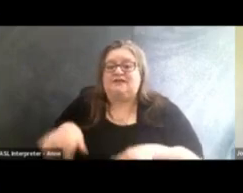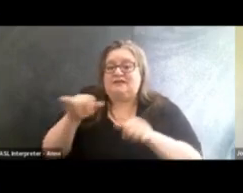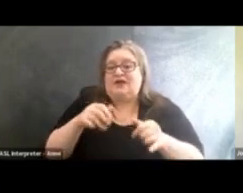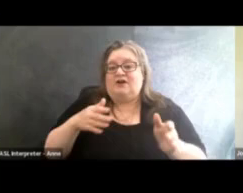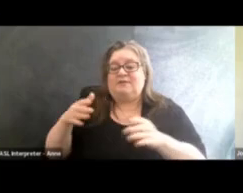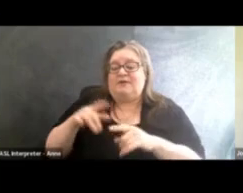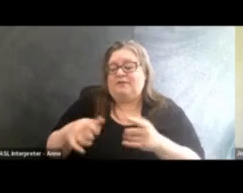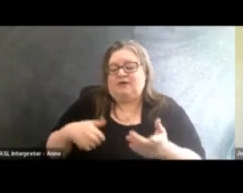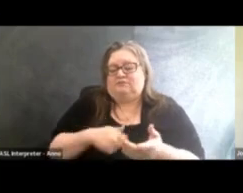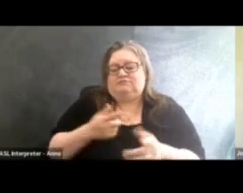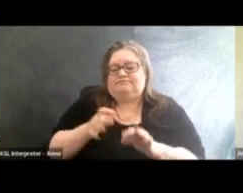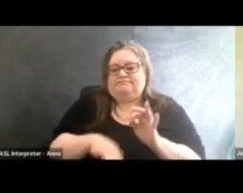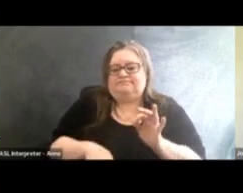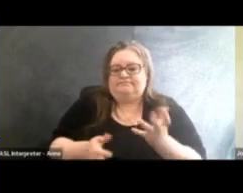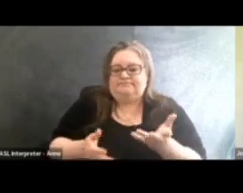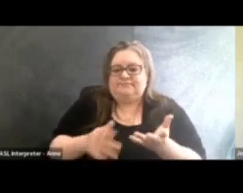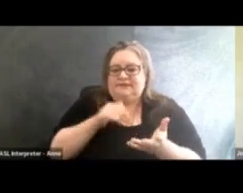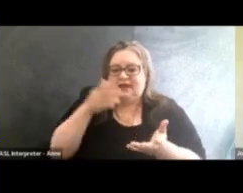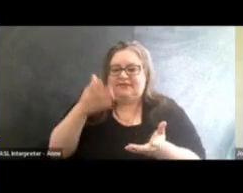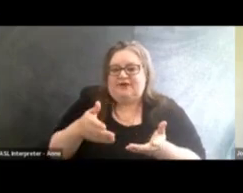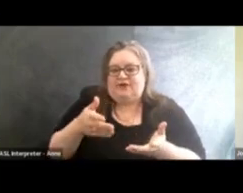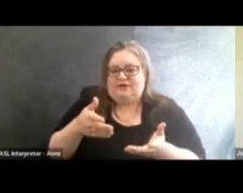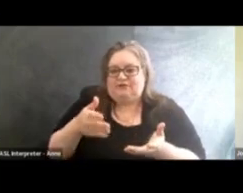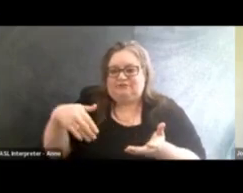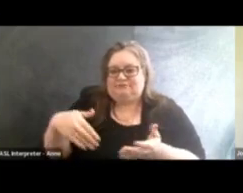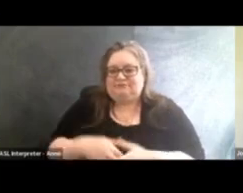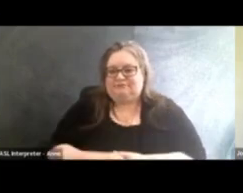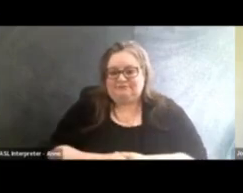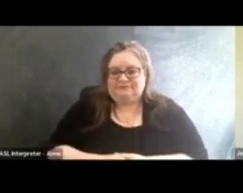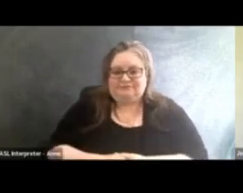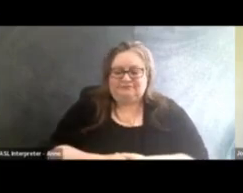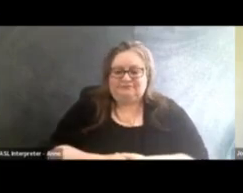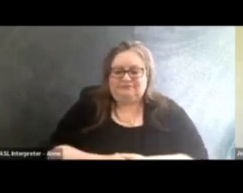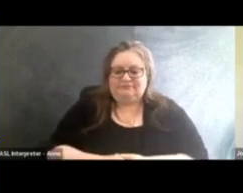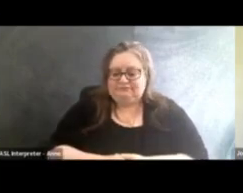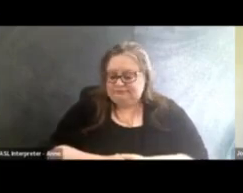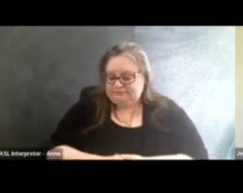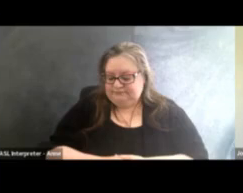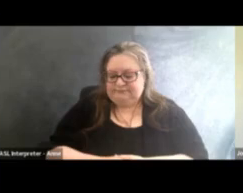we are simply not there yet, and